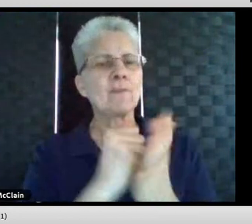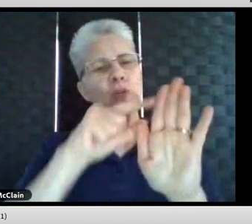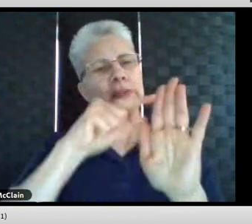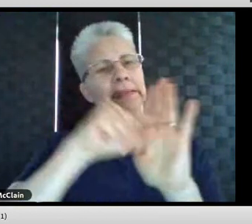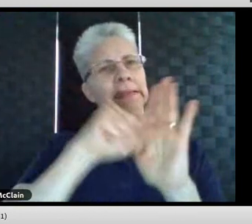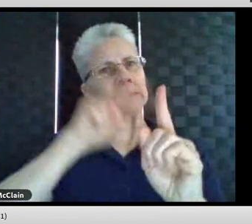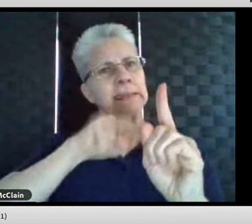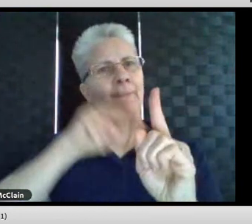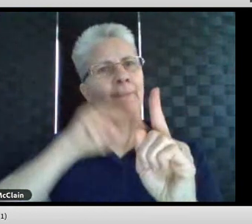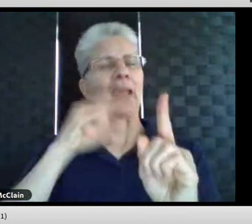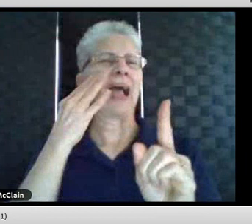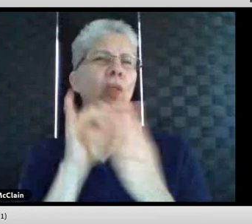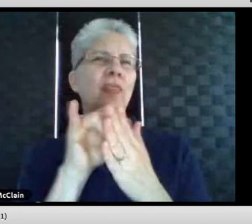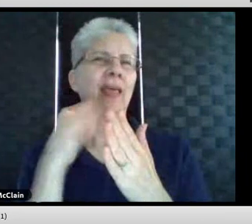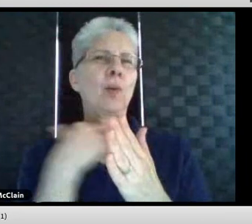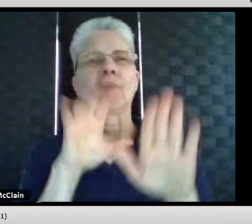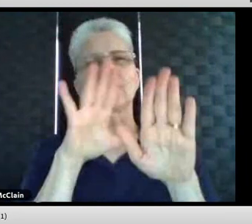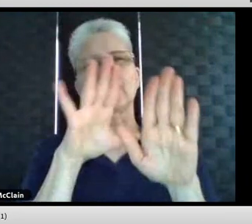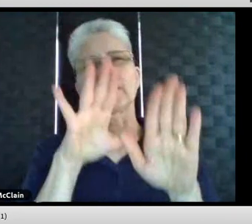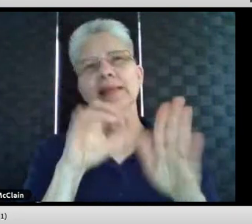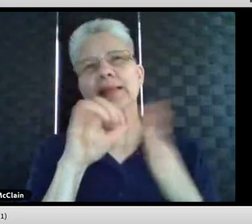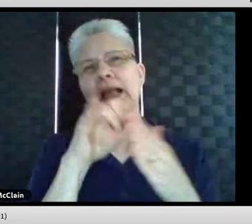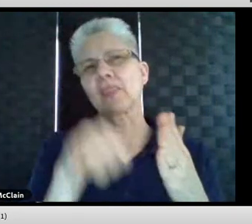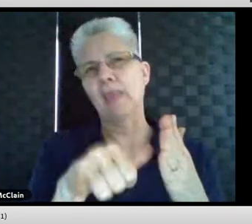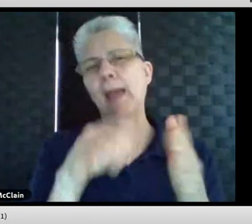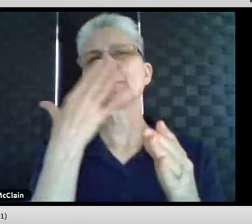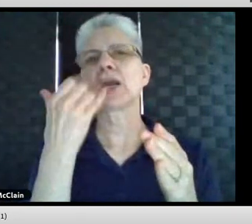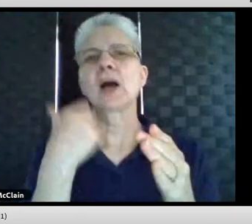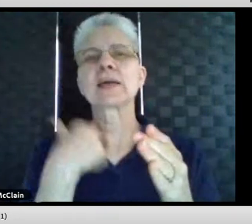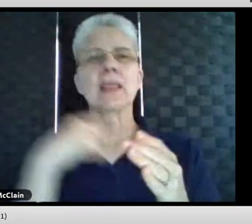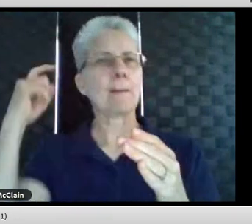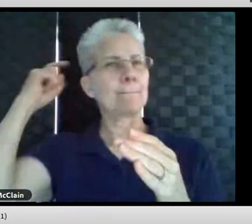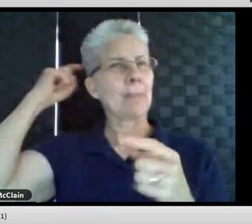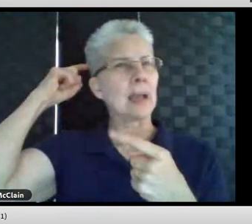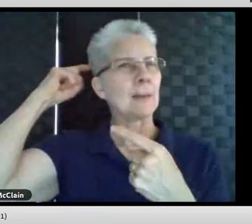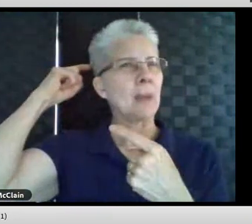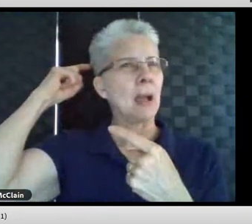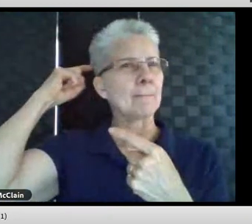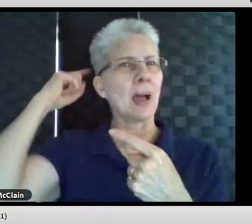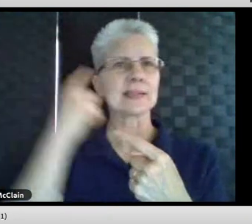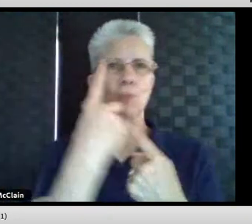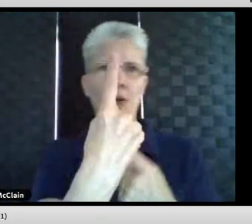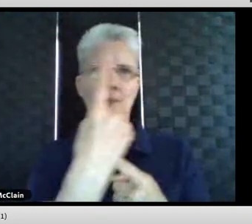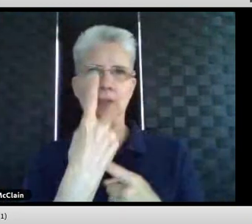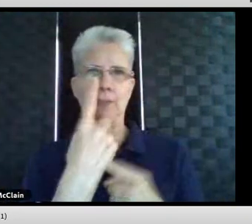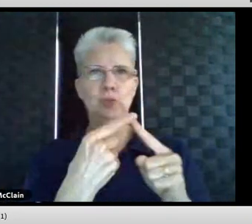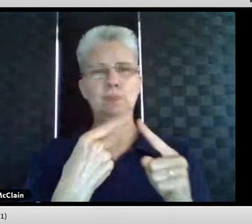and I know that we are fantastic at this because in the back of my mind when somebody comes up to the reference desk, I think,